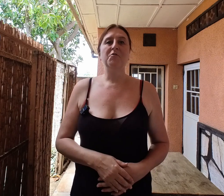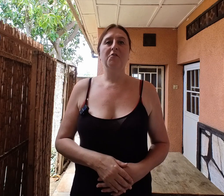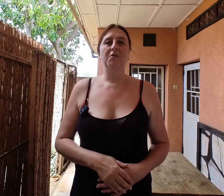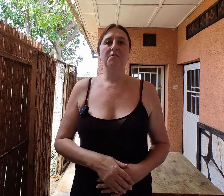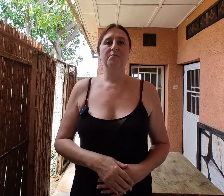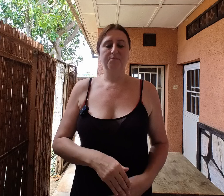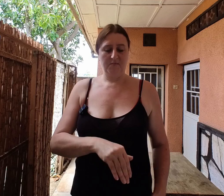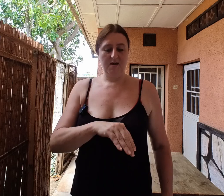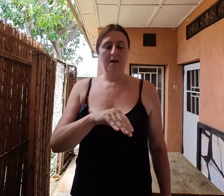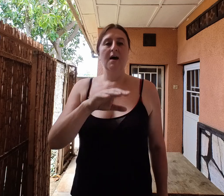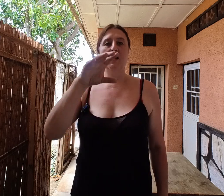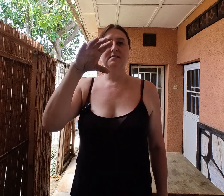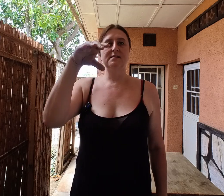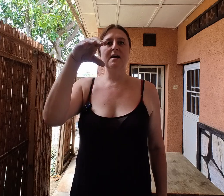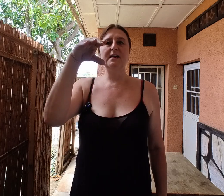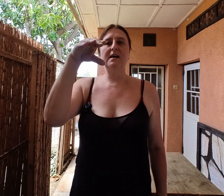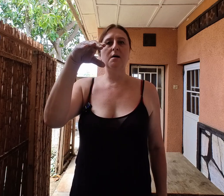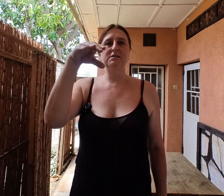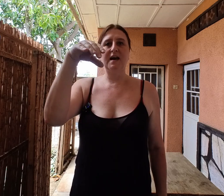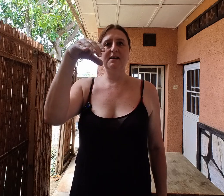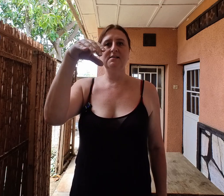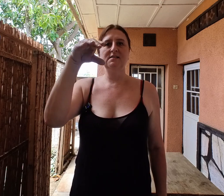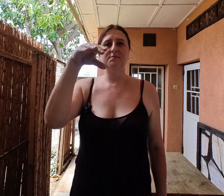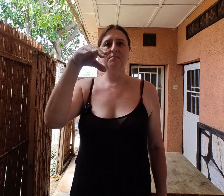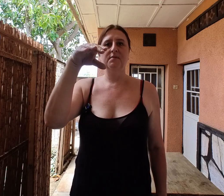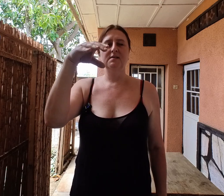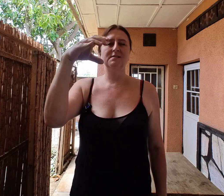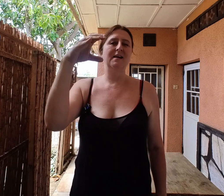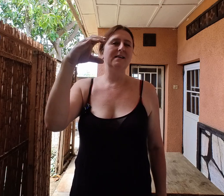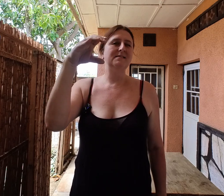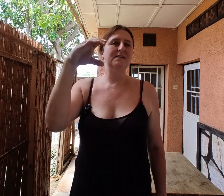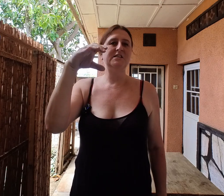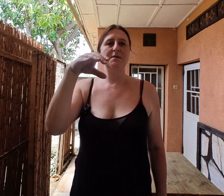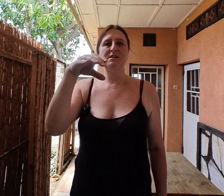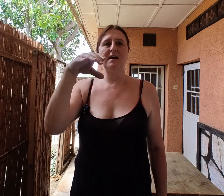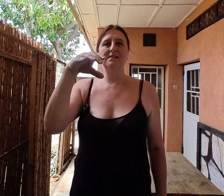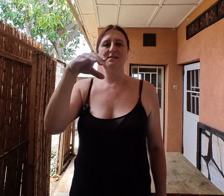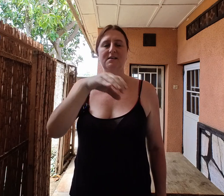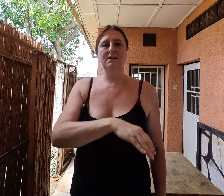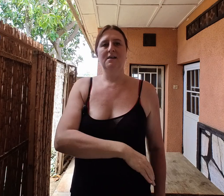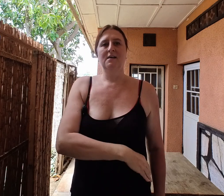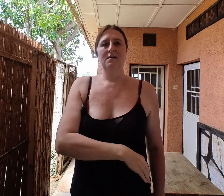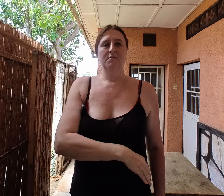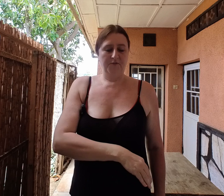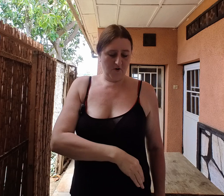Cameroon a slightly cupped hand, slightly c-shaped hand,